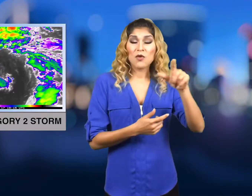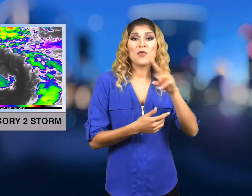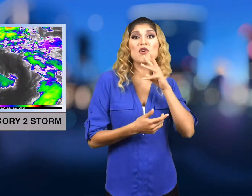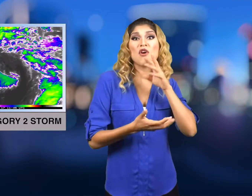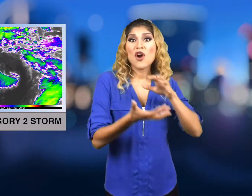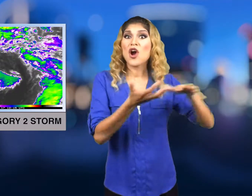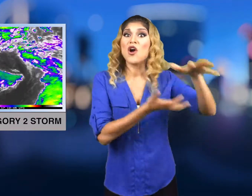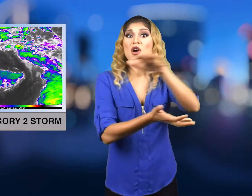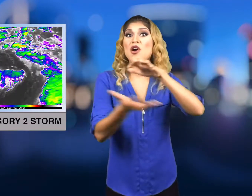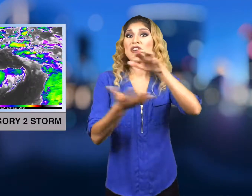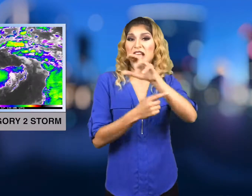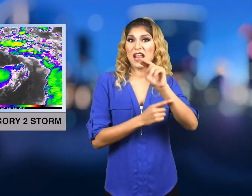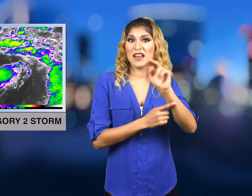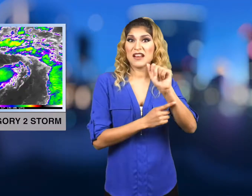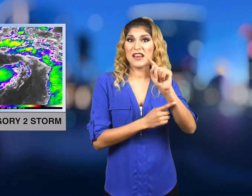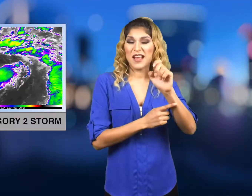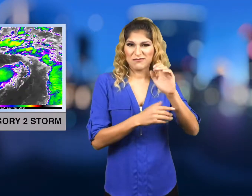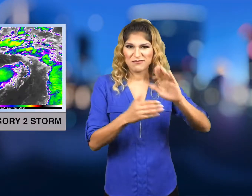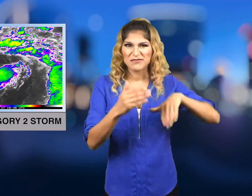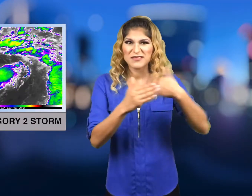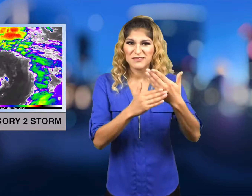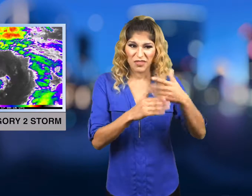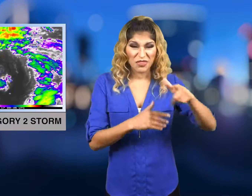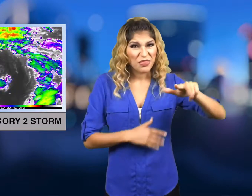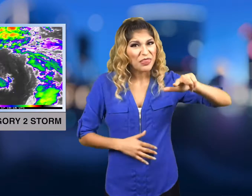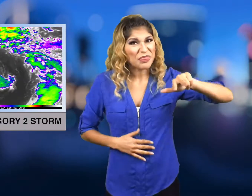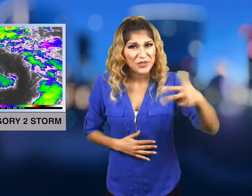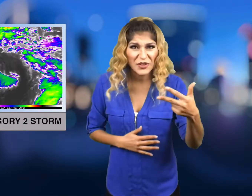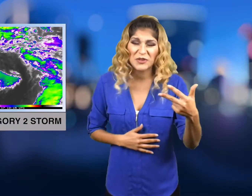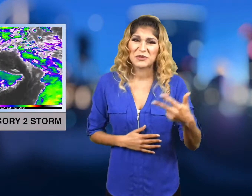make the third hurricane in six weeks.